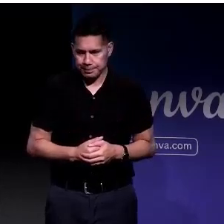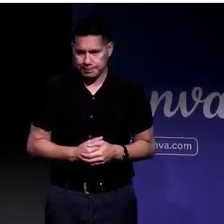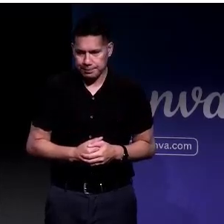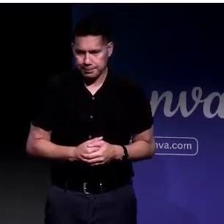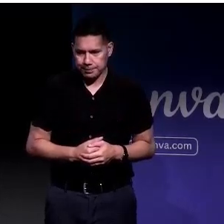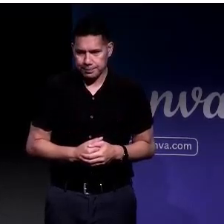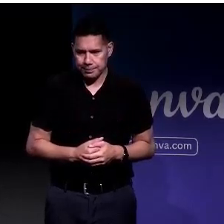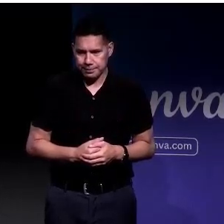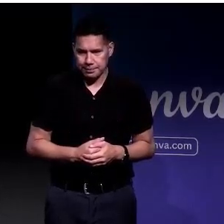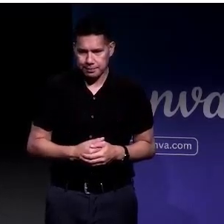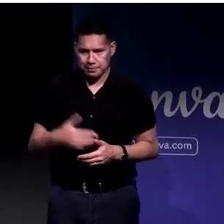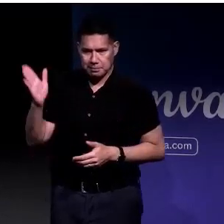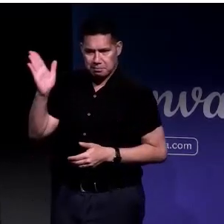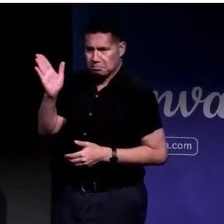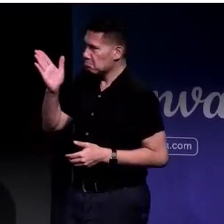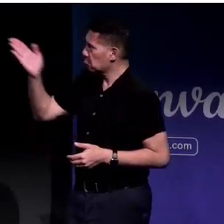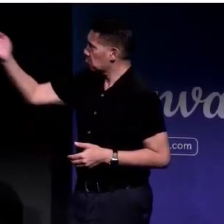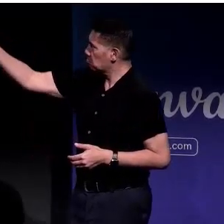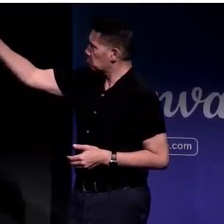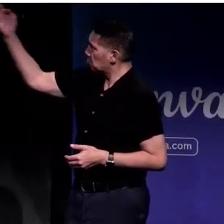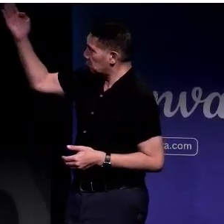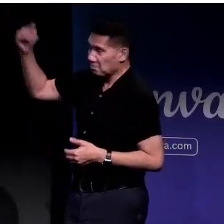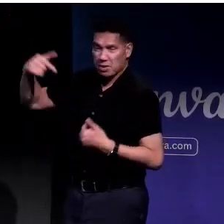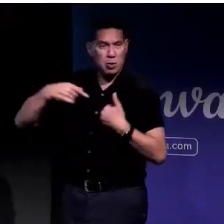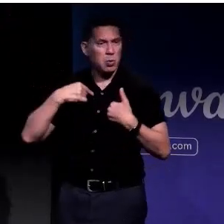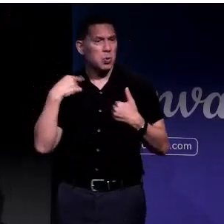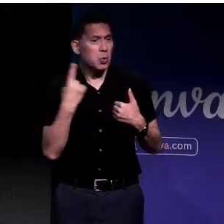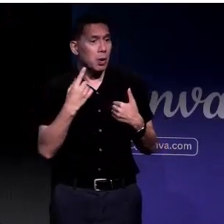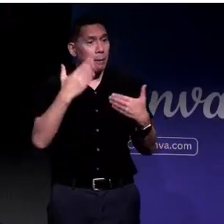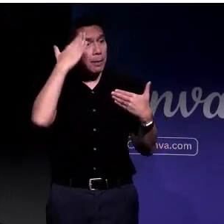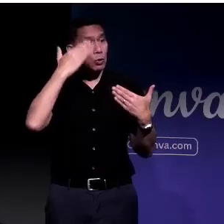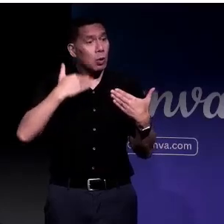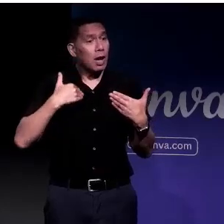Who is Lives Lived Well? We are a mental health and AOD charity.